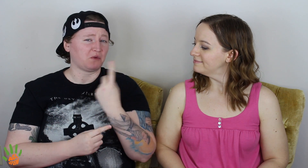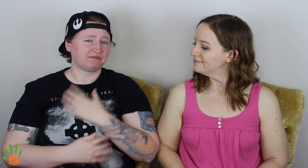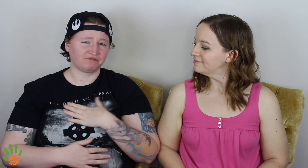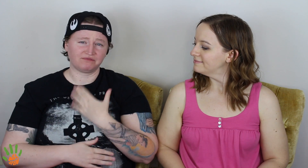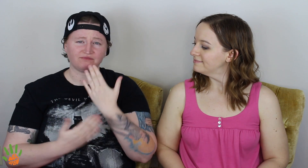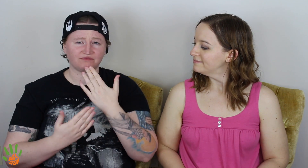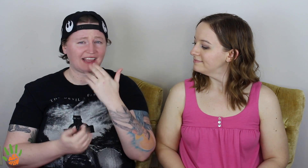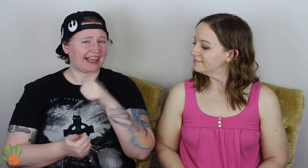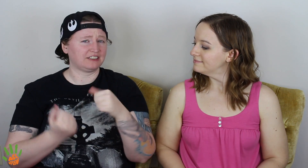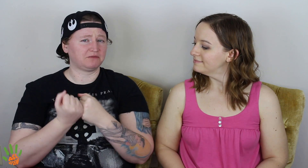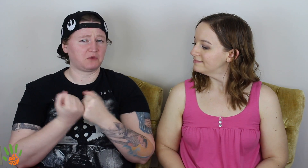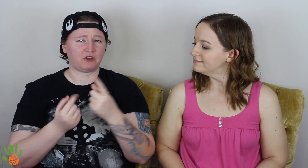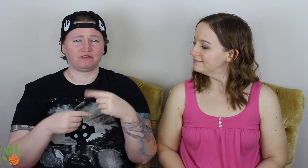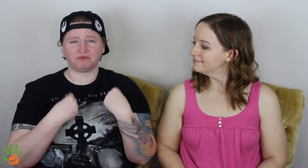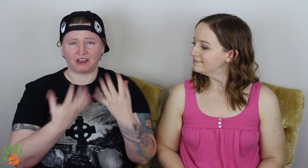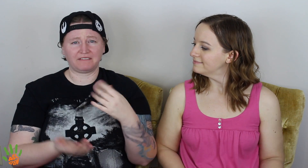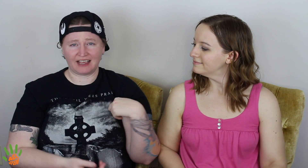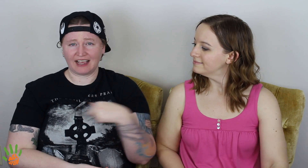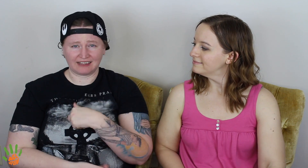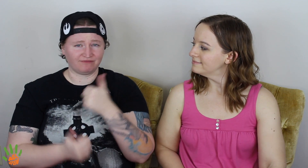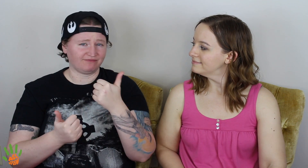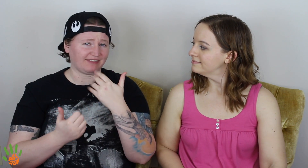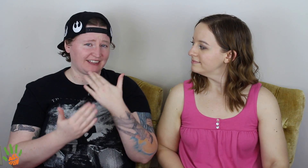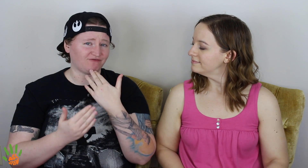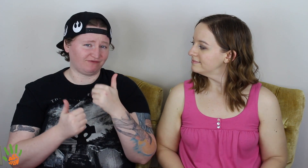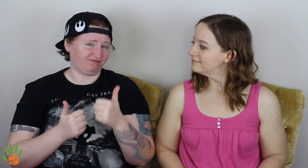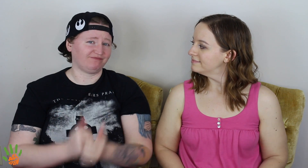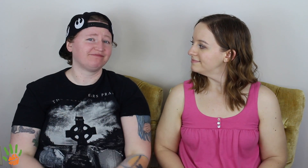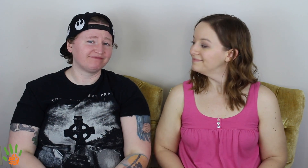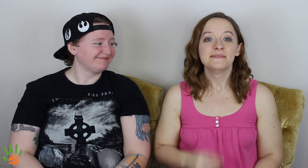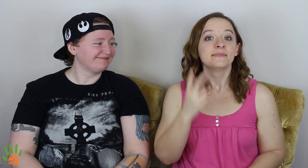We always appreciate any support that you provide for us. Thank you!